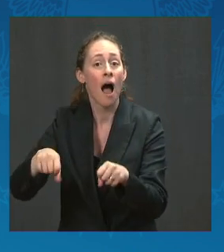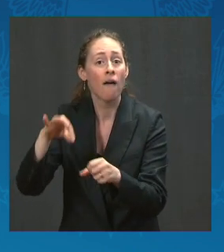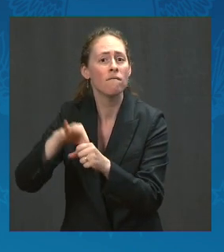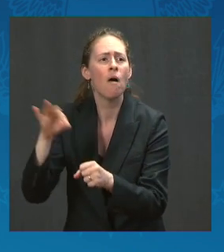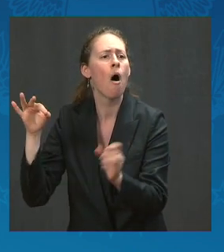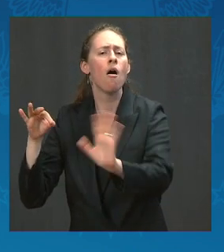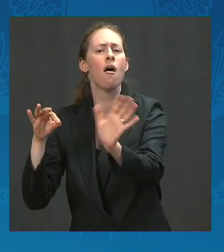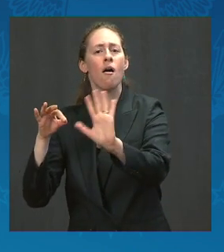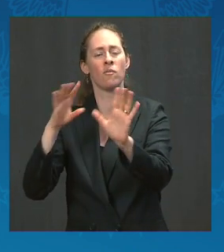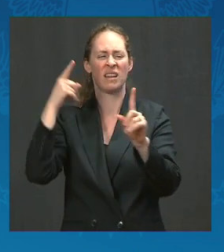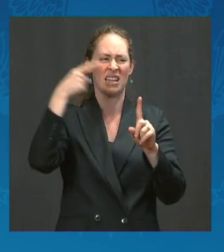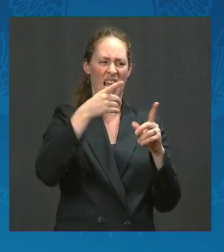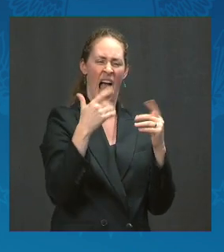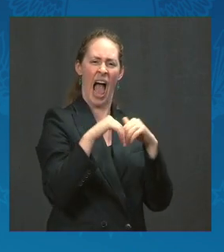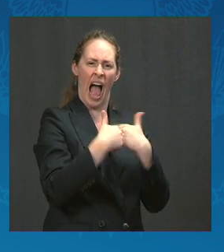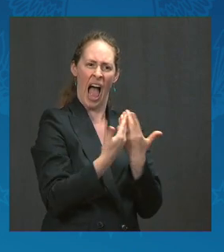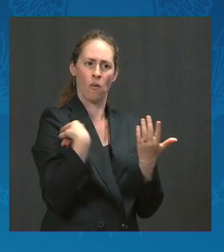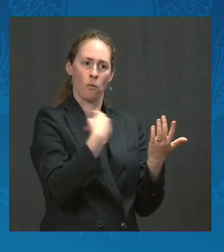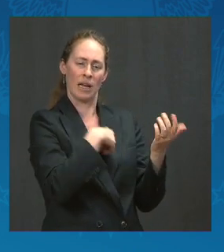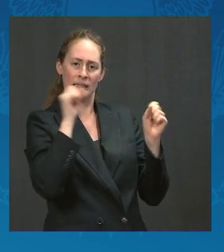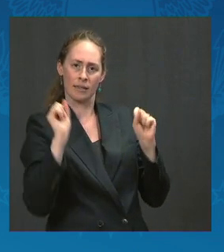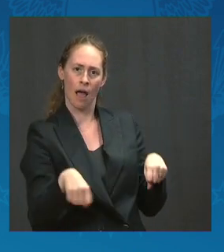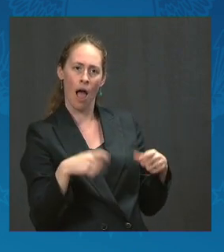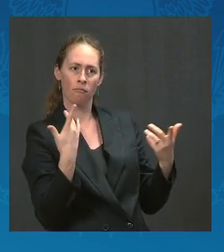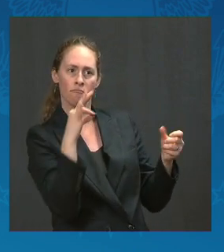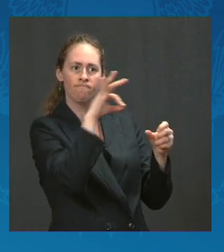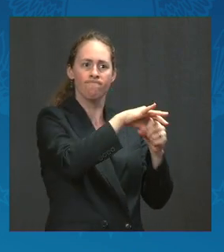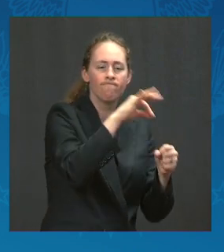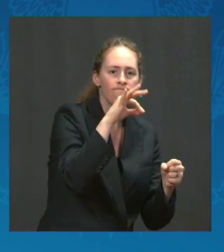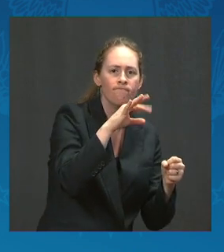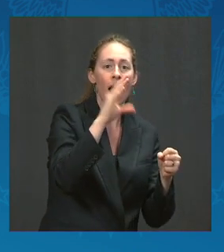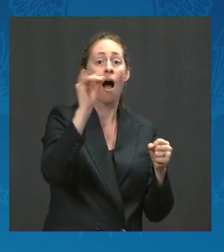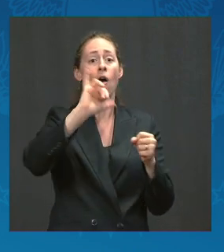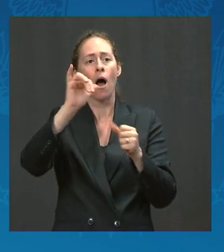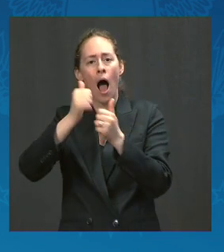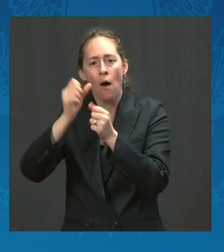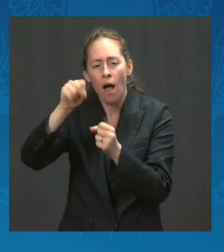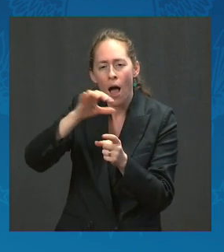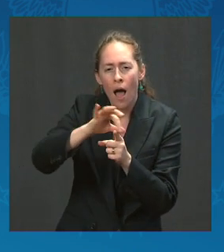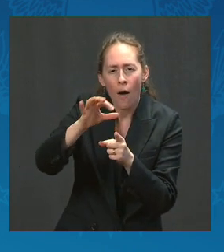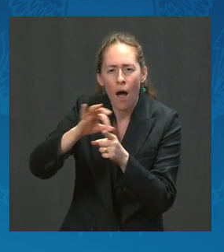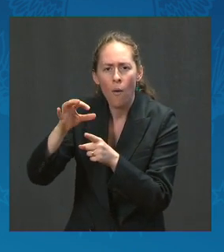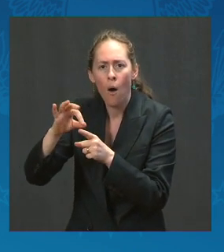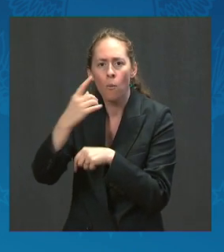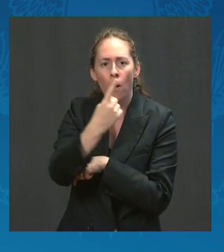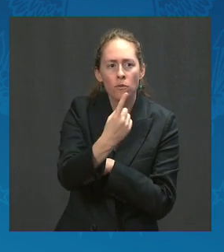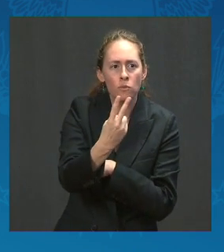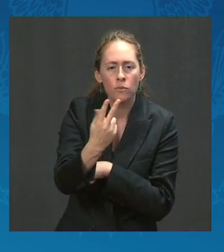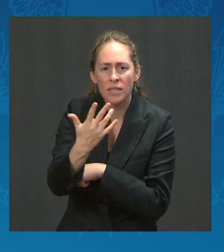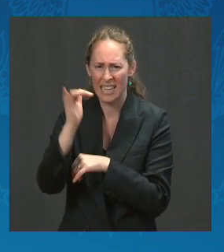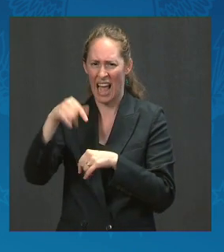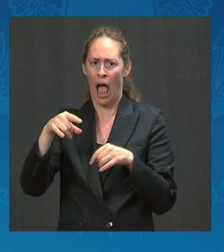This is also about who gets to count the vote. Let's not lose sight of what's going on out there